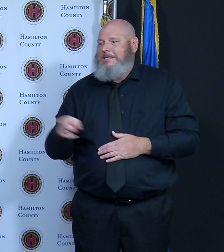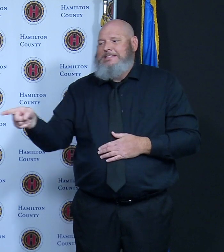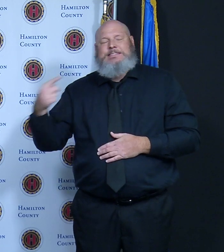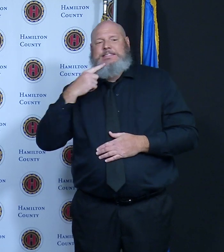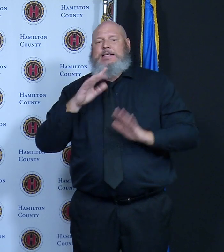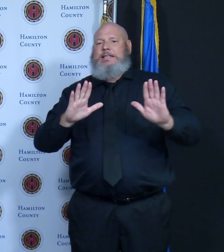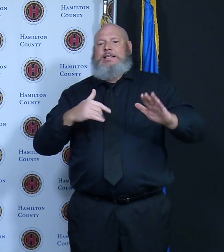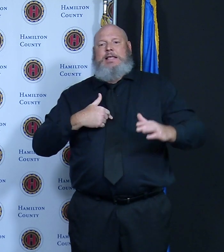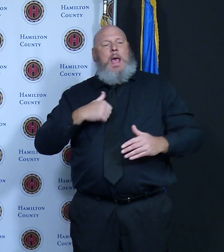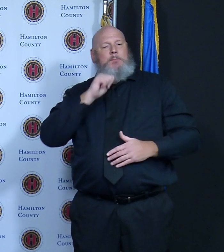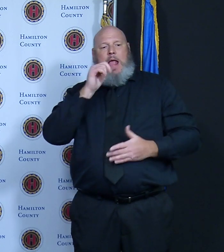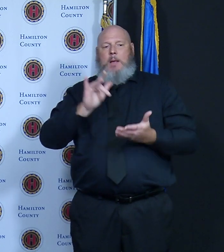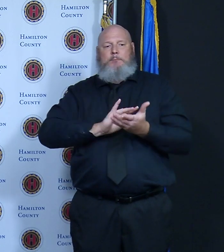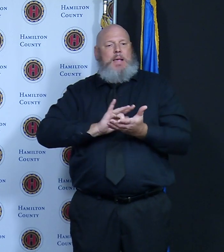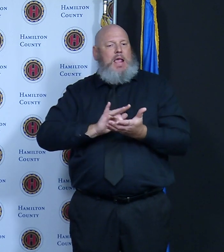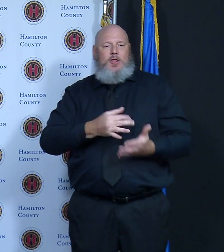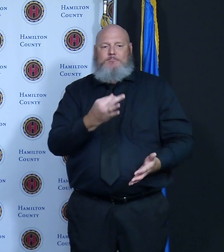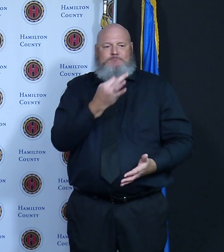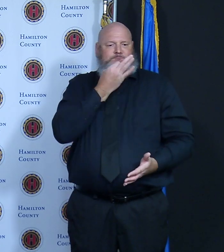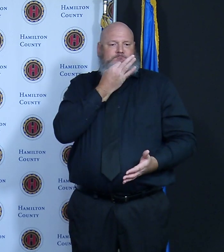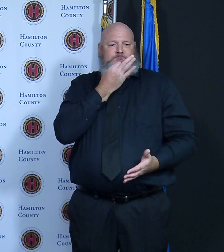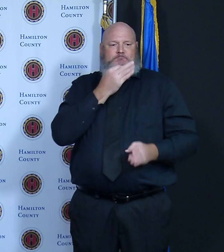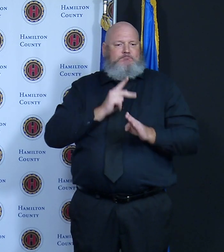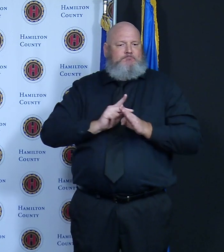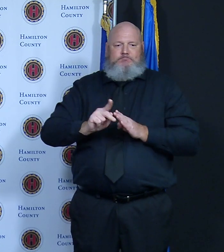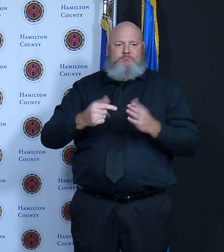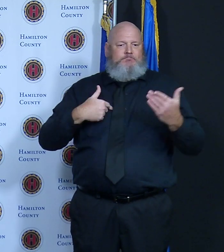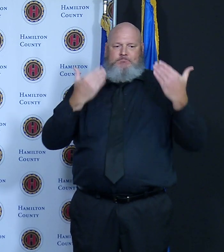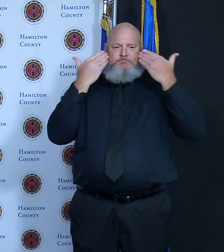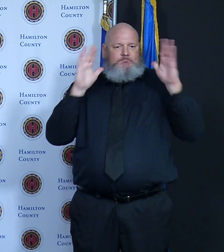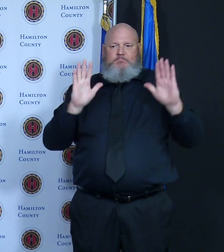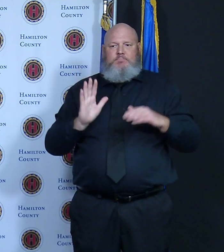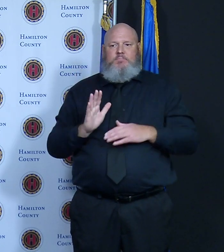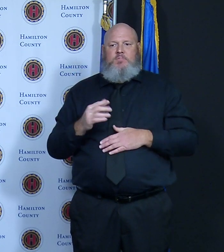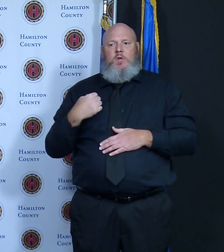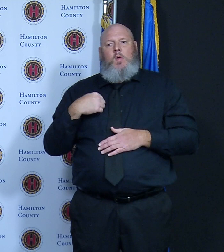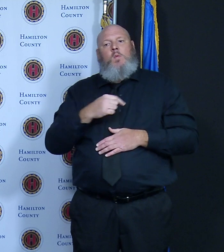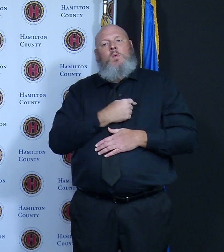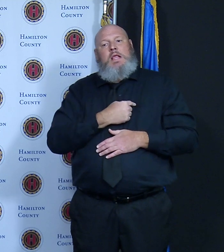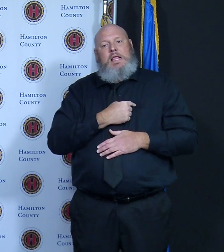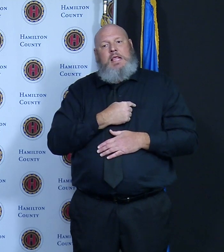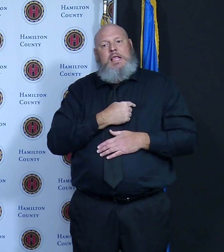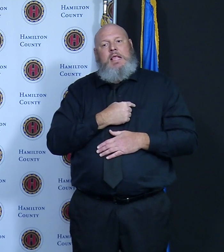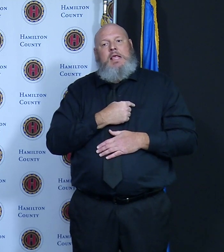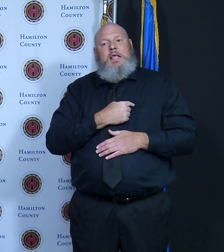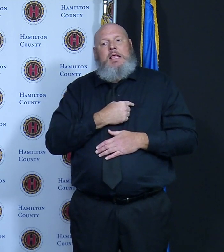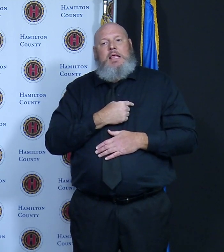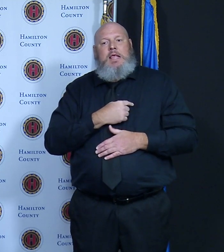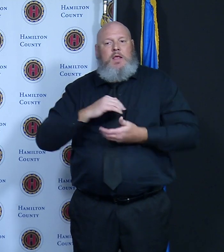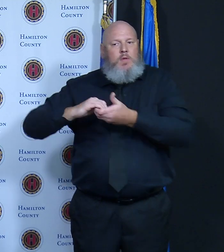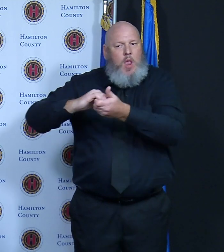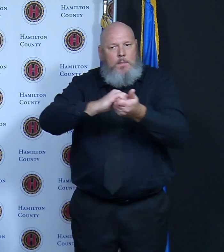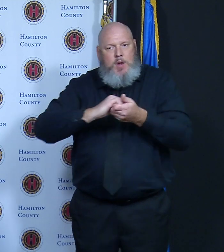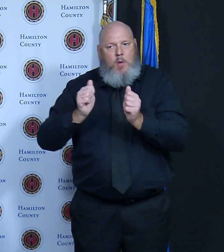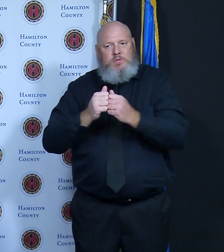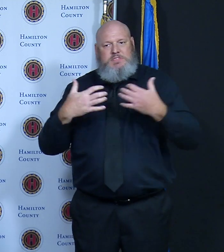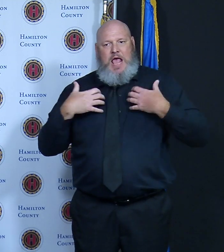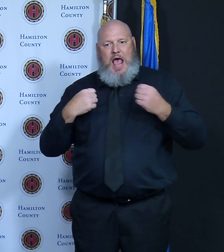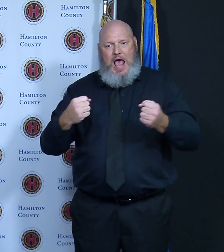out actually just this morning to our to the health collab to see if we were accepting those are doing anything with those and we are not I'm not saying that